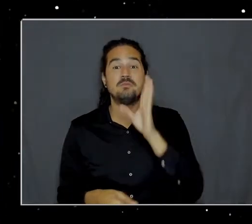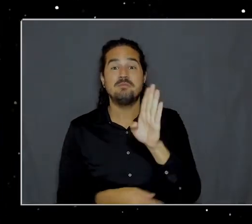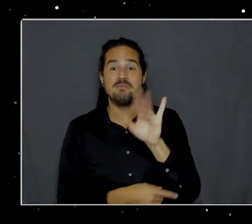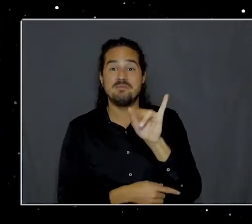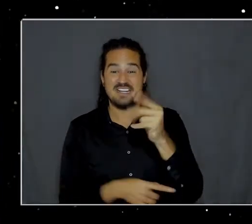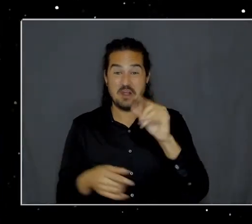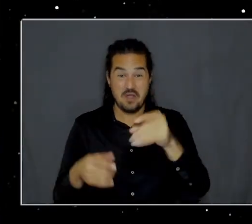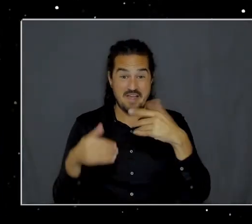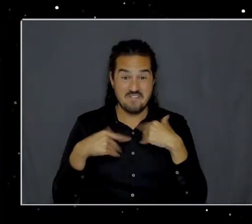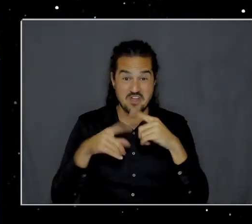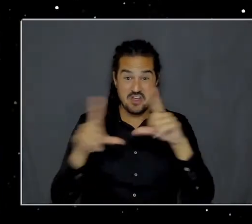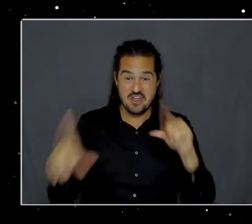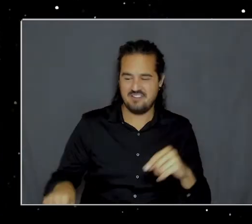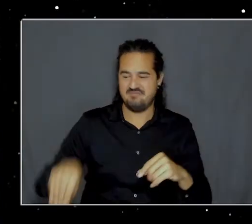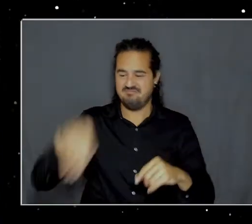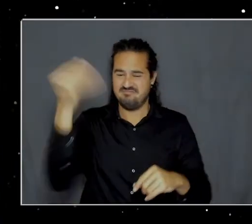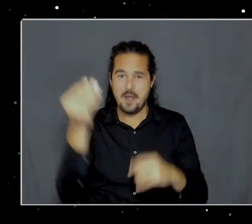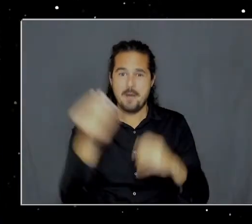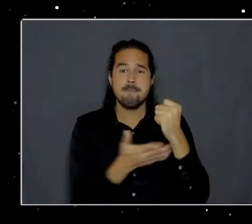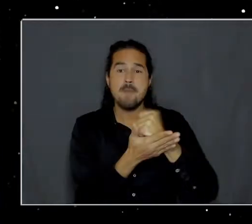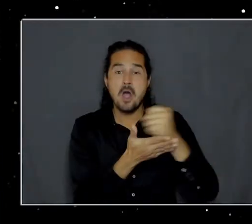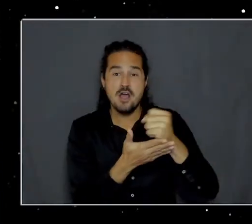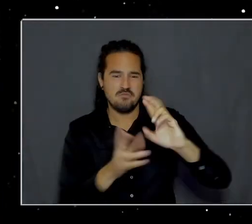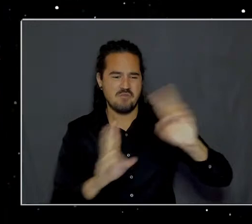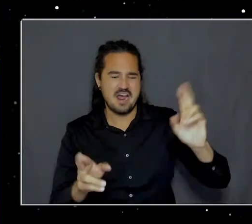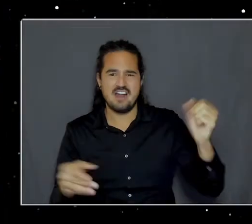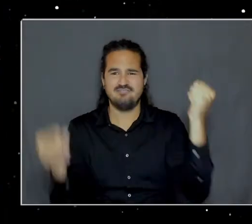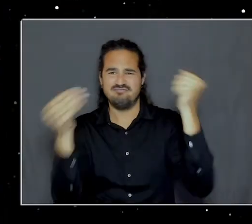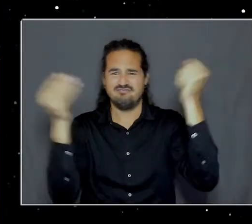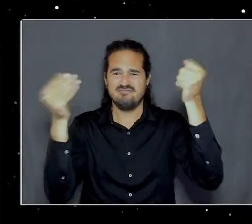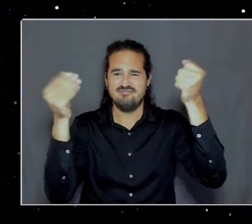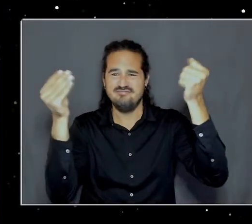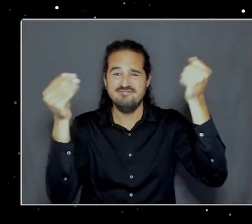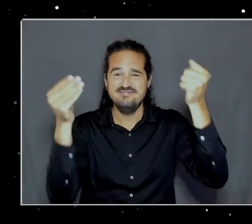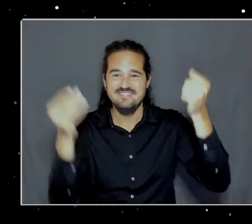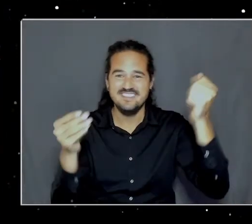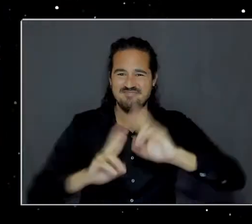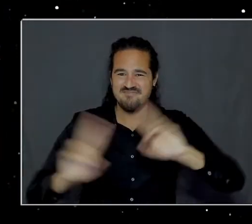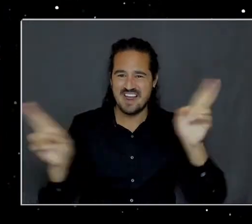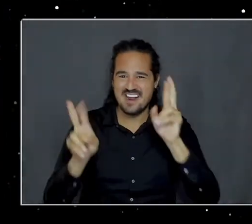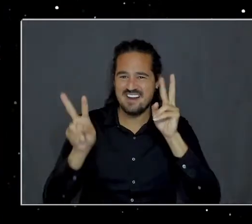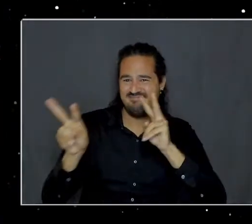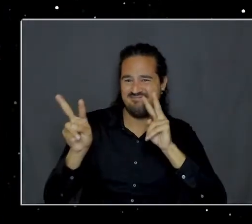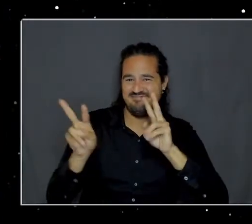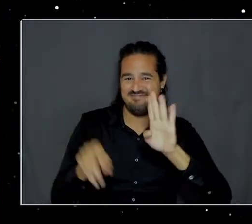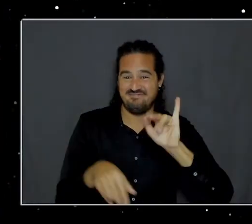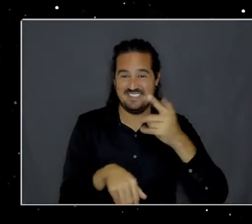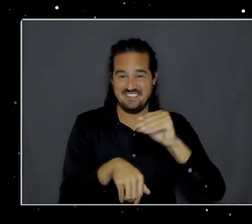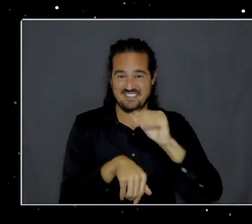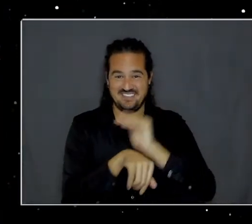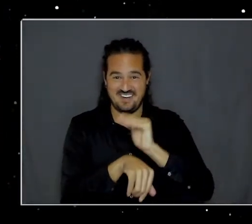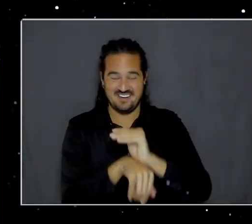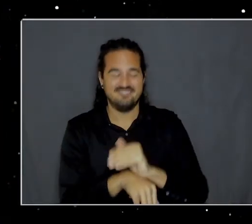GET YOUR MARKERS, SHAKE 'EM, SHAKE 'EM. YES, LET'S DO THIS.